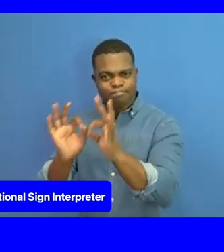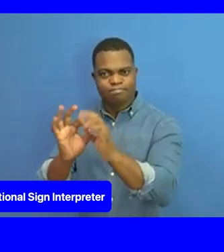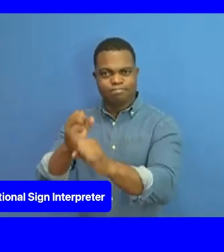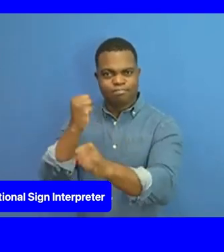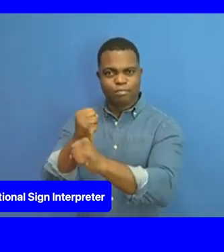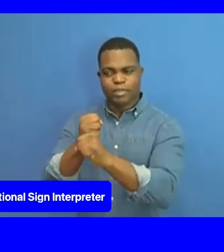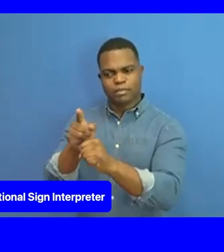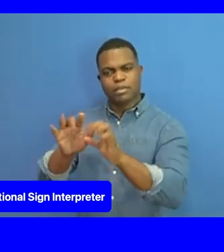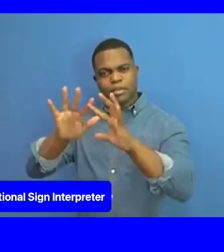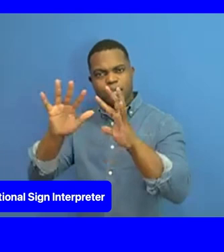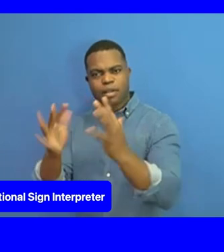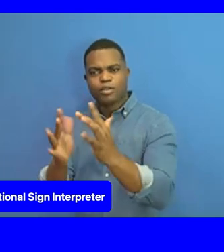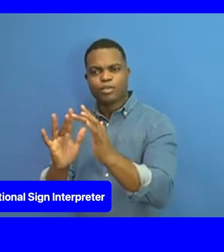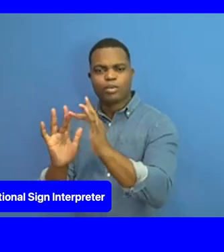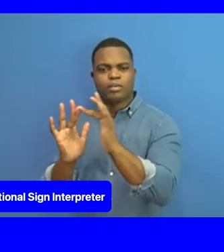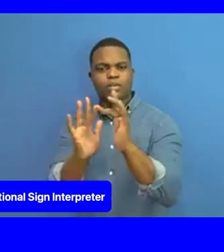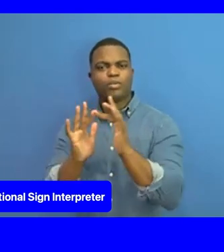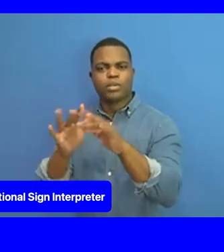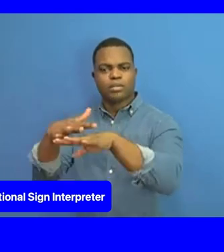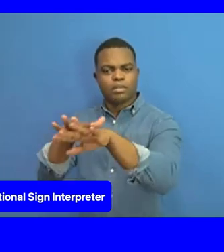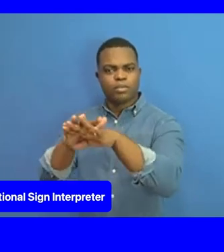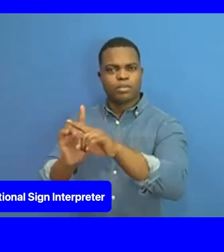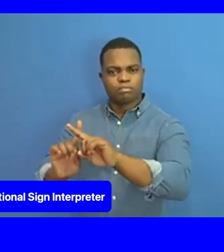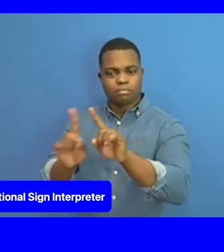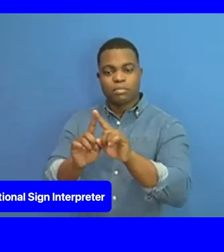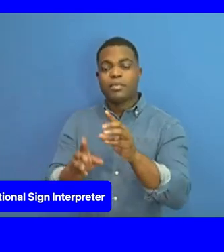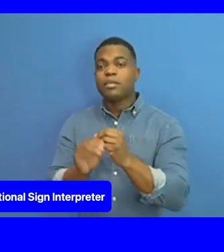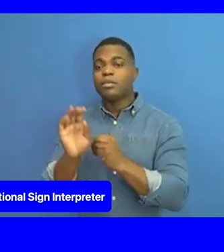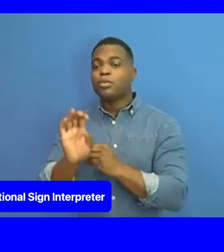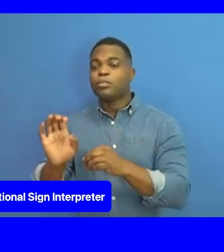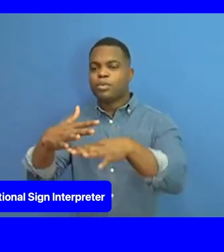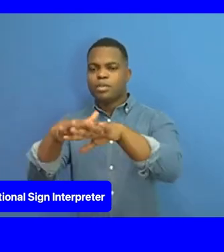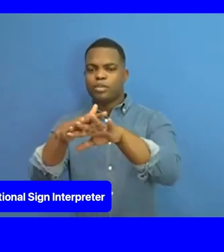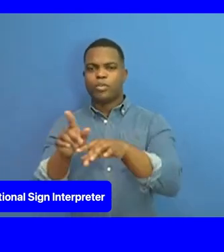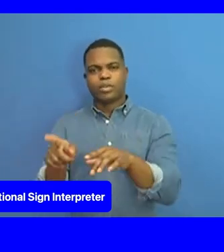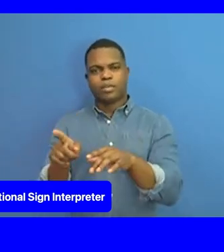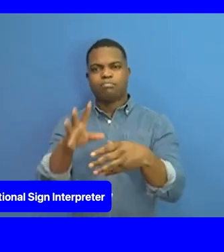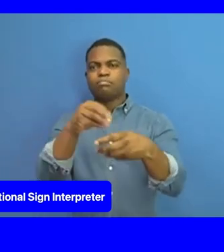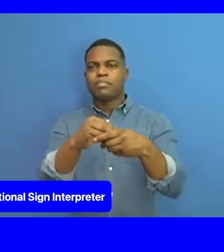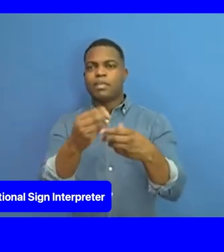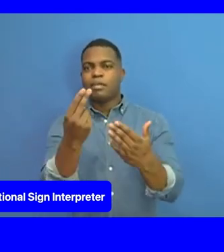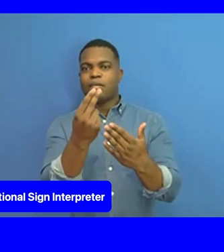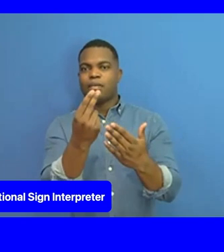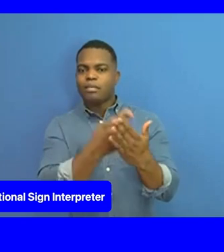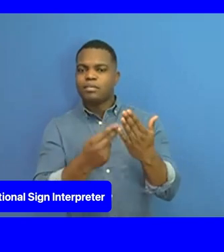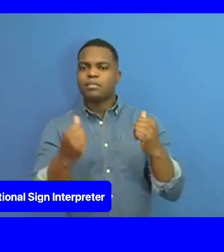European Festivals Association, and the Pearle Live Performance Europe.